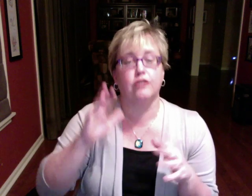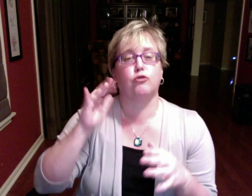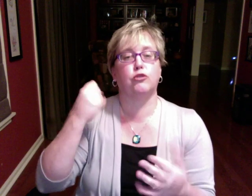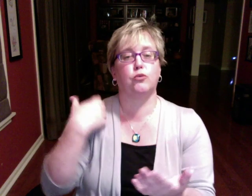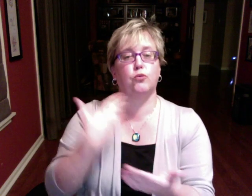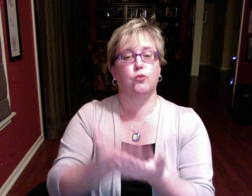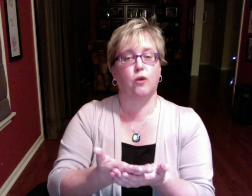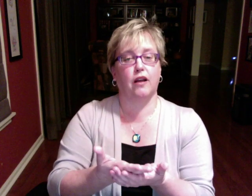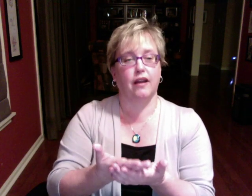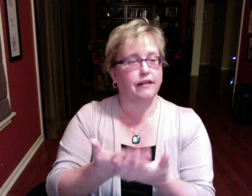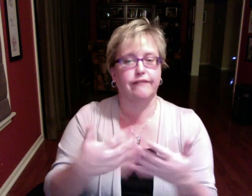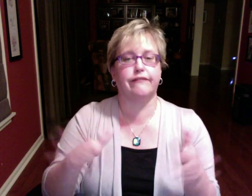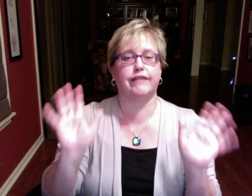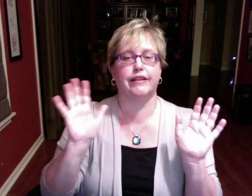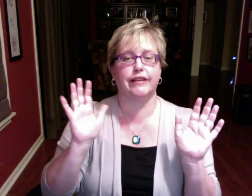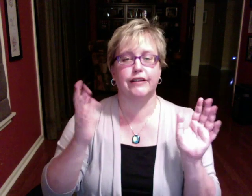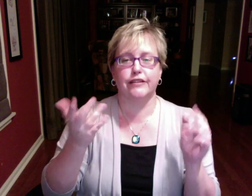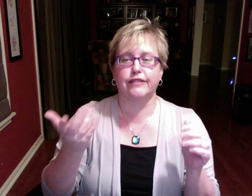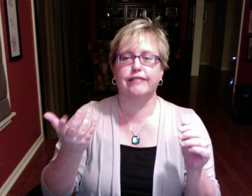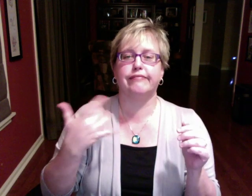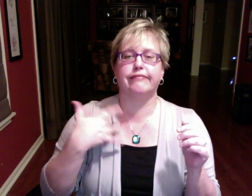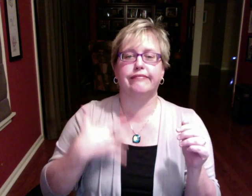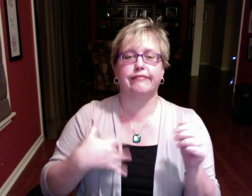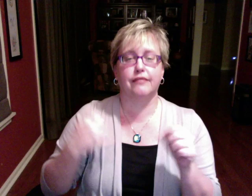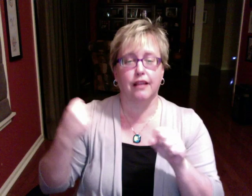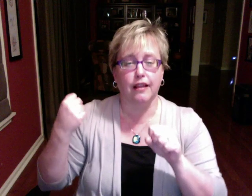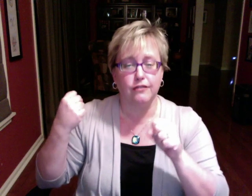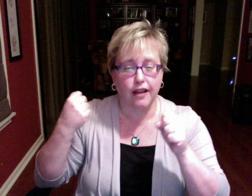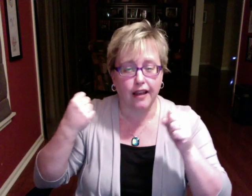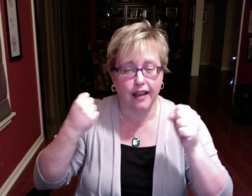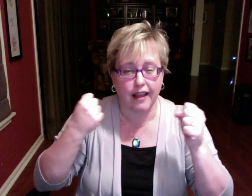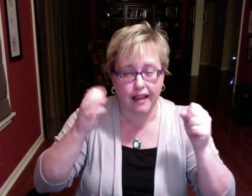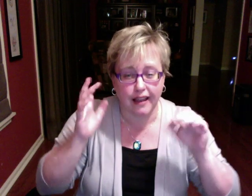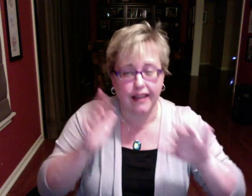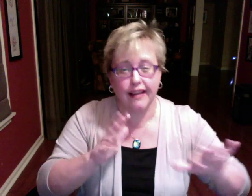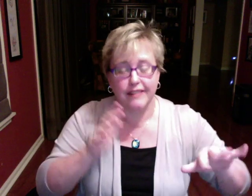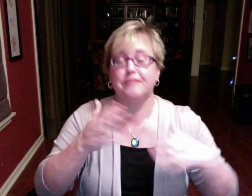He was disappointed that he braved the roads for nothing.